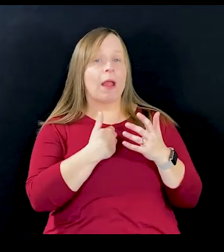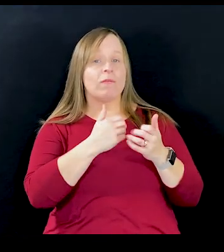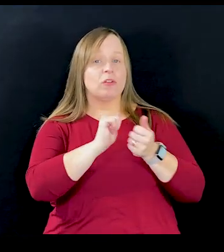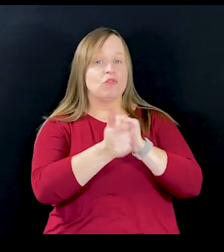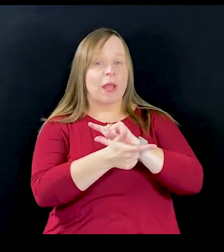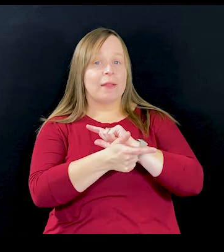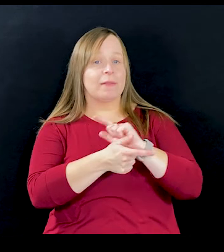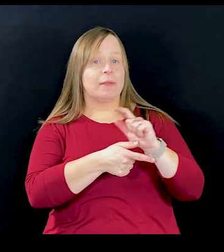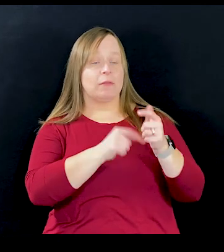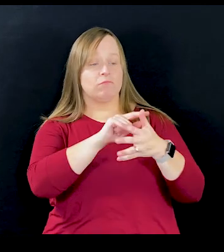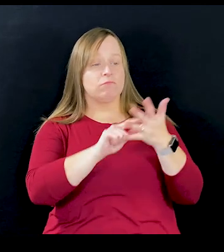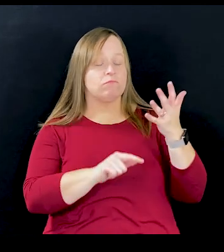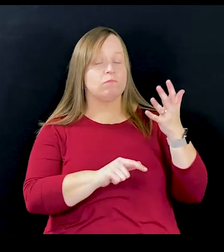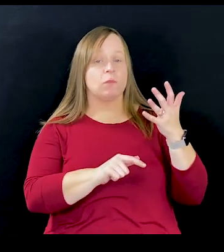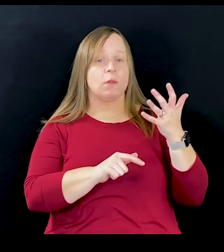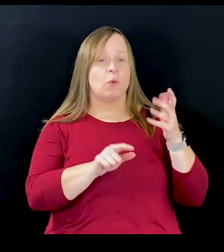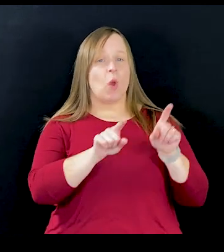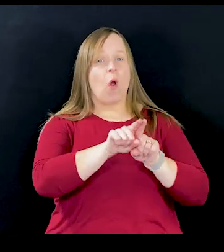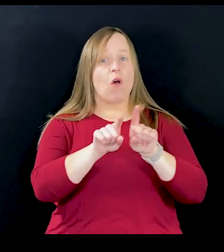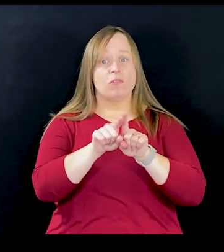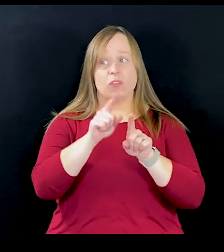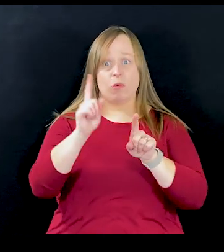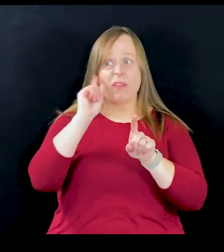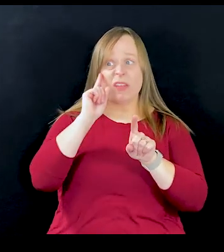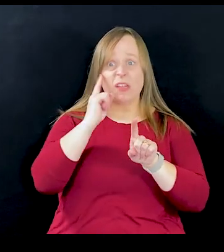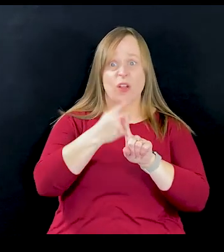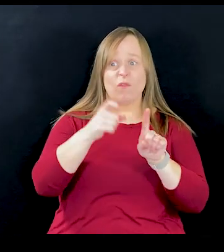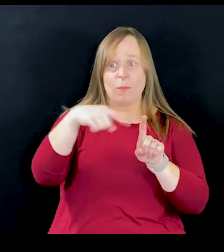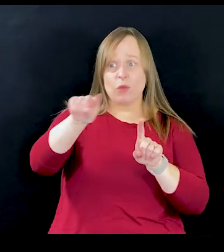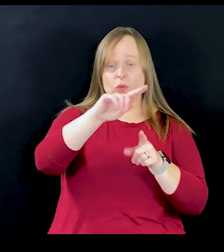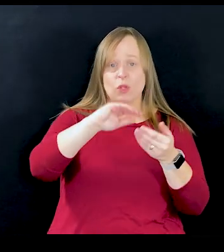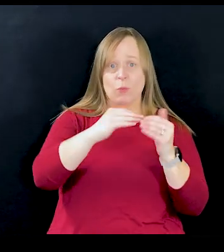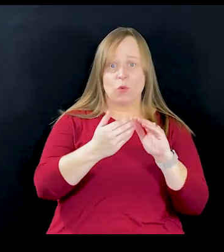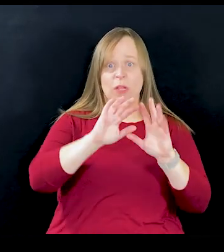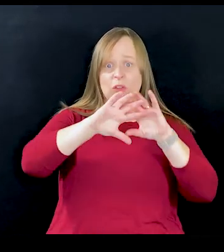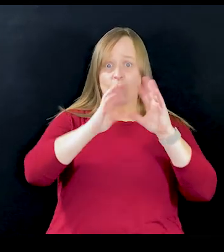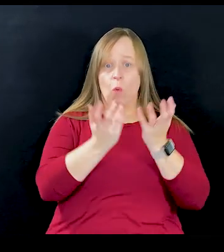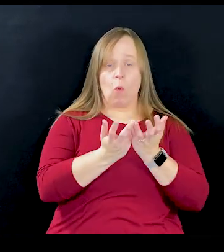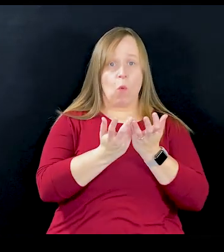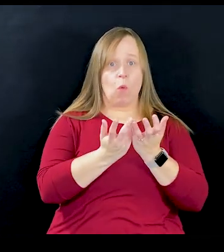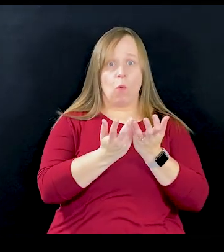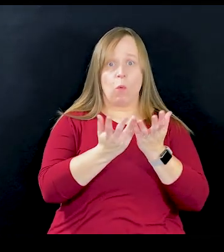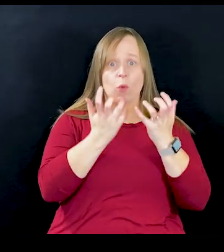translated into. But we also would love to hear from the community as a whole.